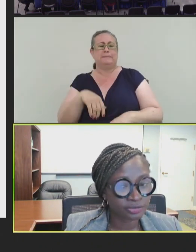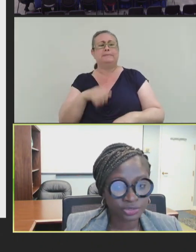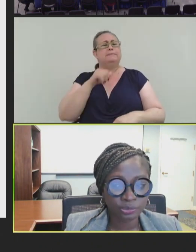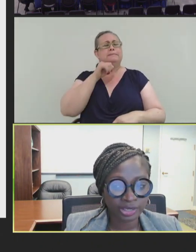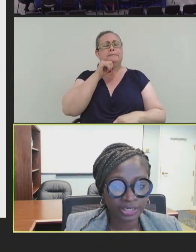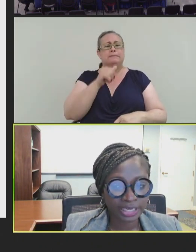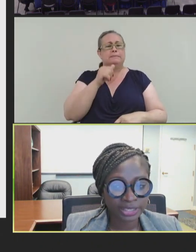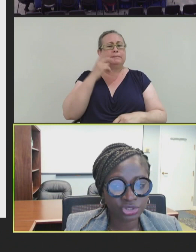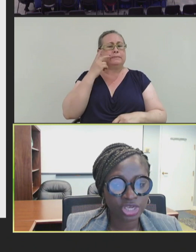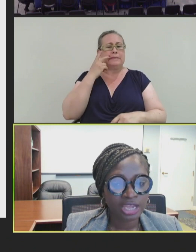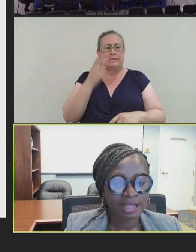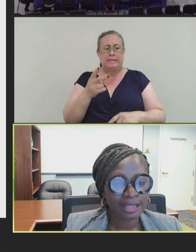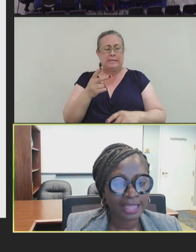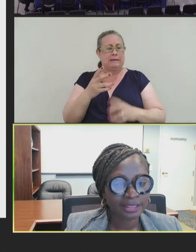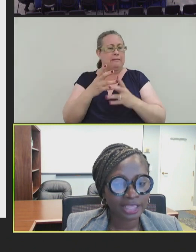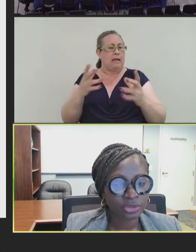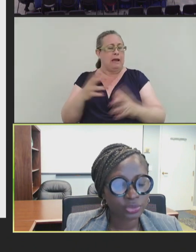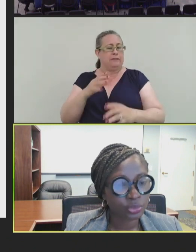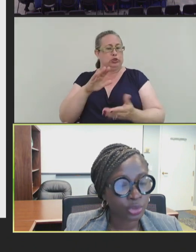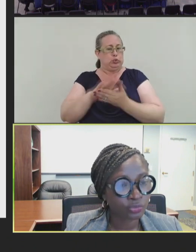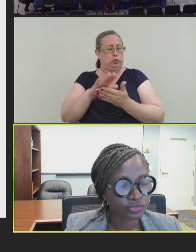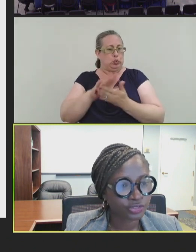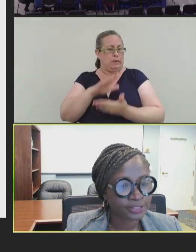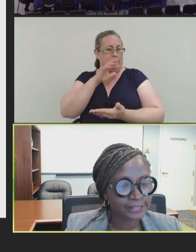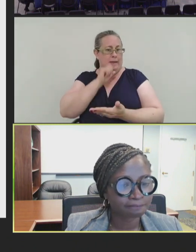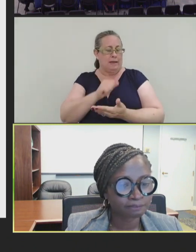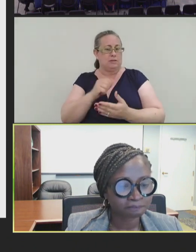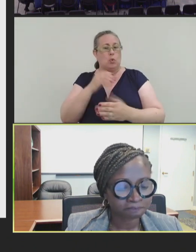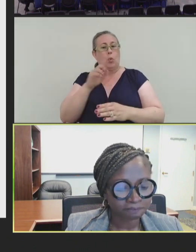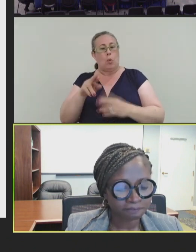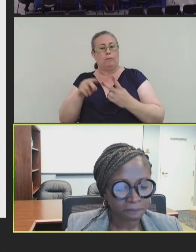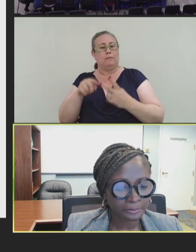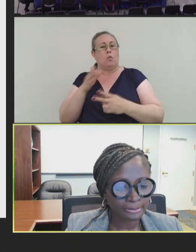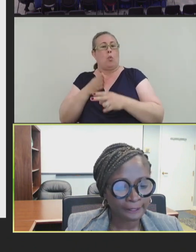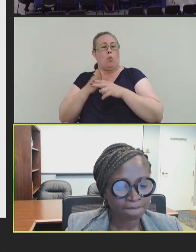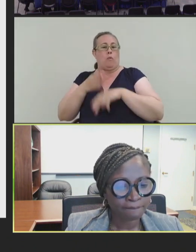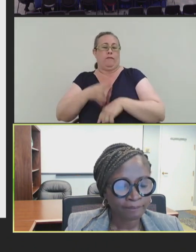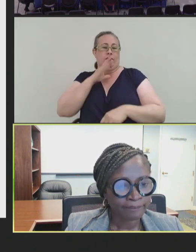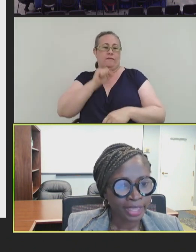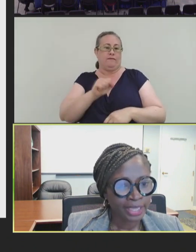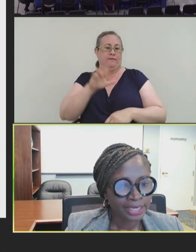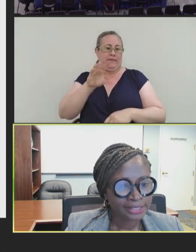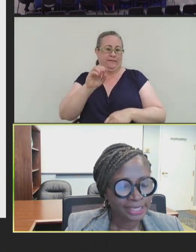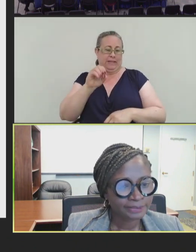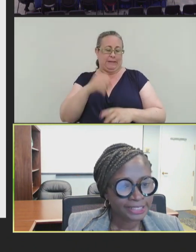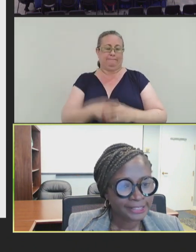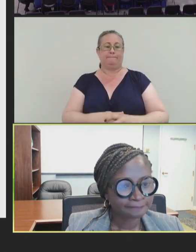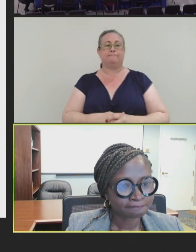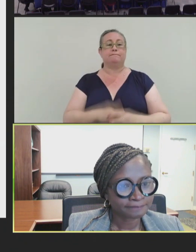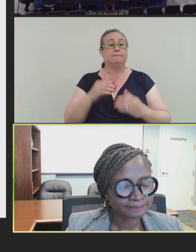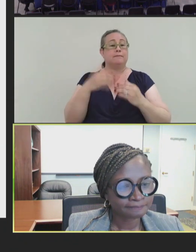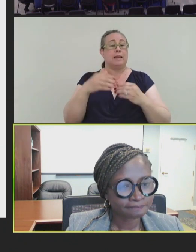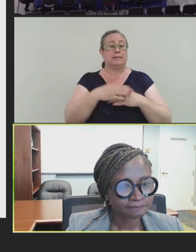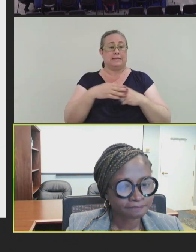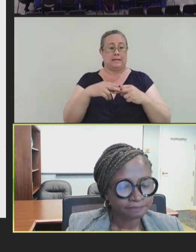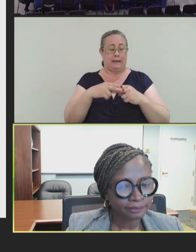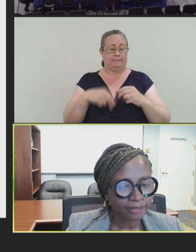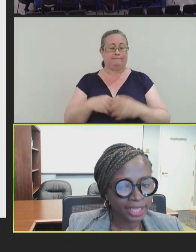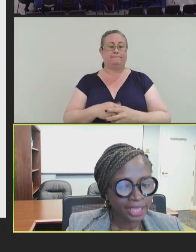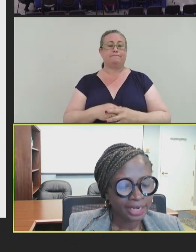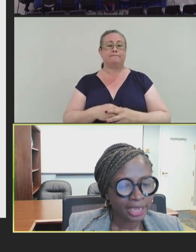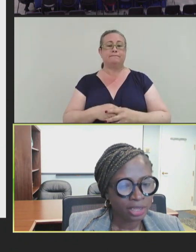of school bearing age. And then those who were over 50. Next slide, please.